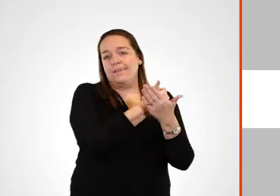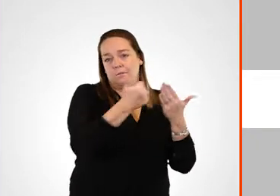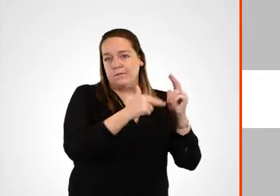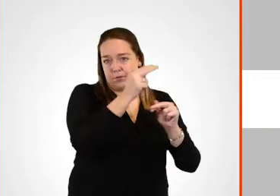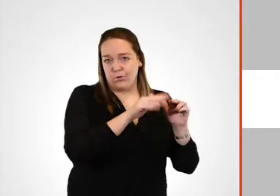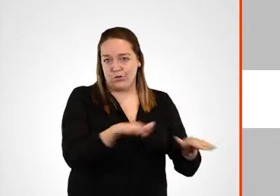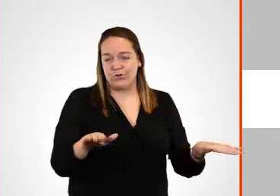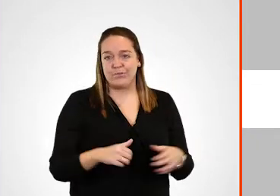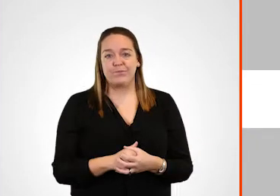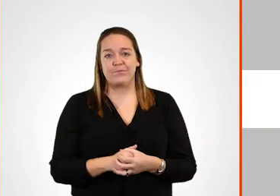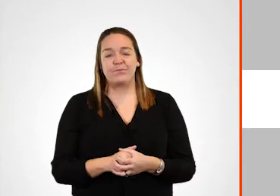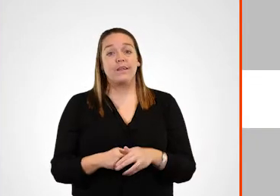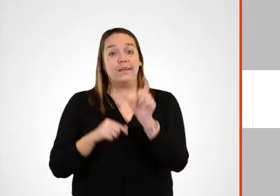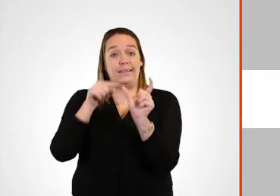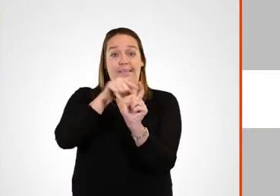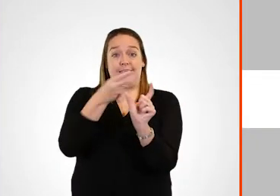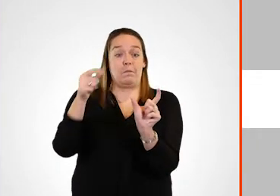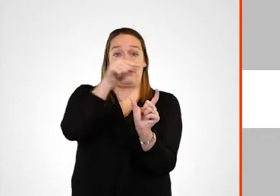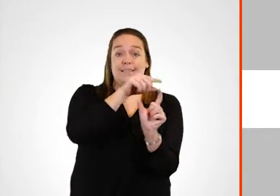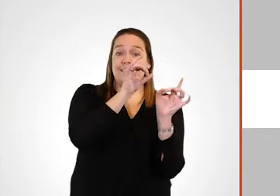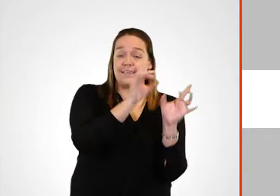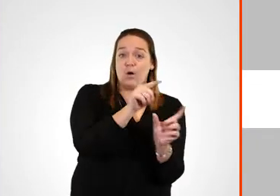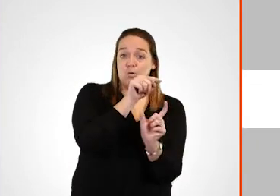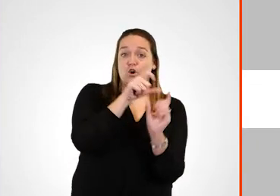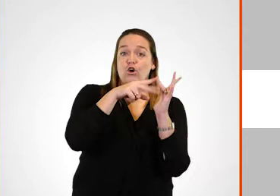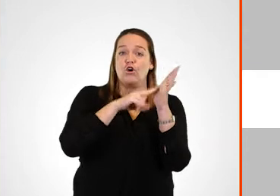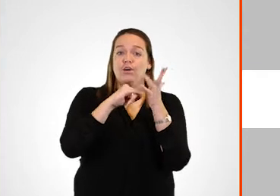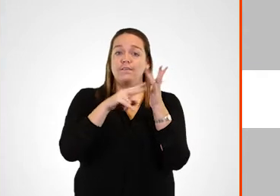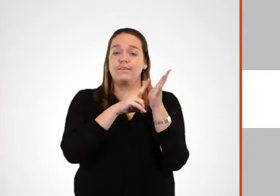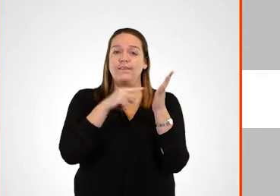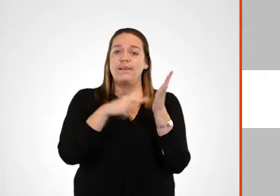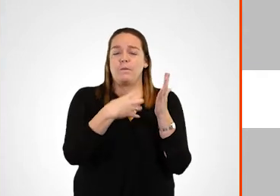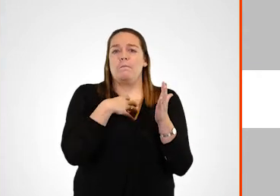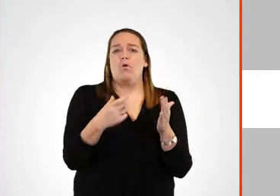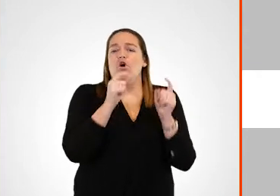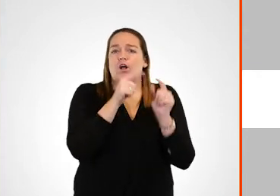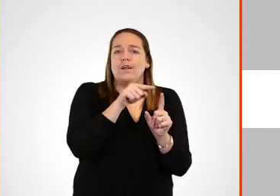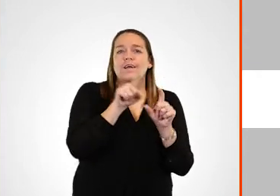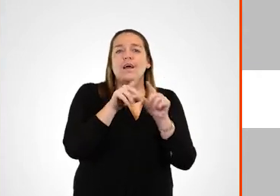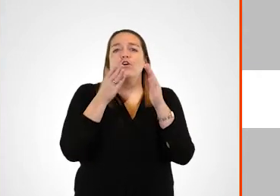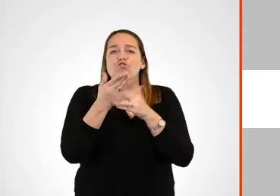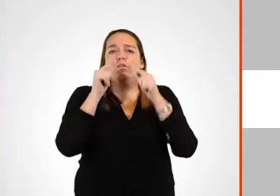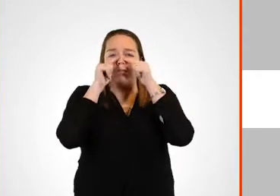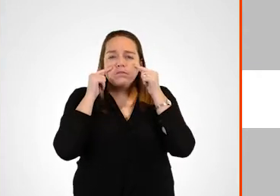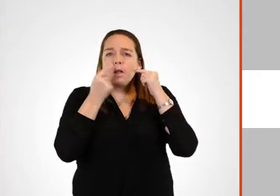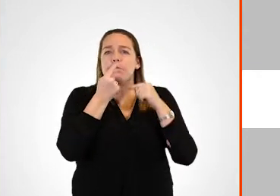Some initial consonants seem to develop easily and those would be in early emerging nasals and labials.